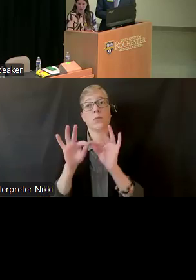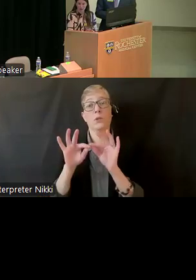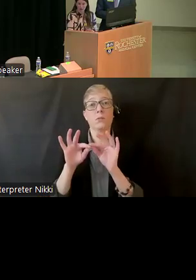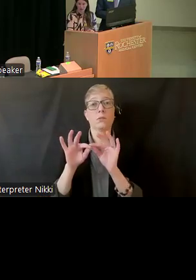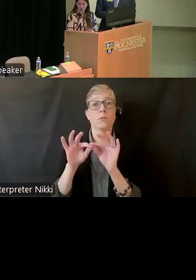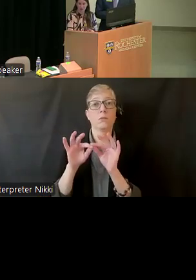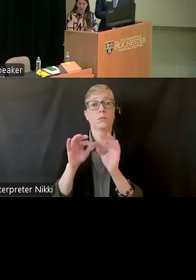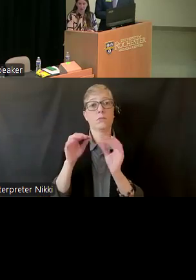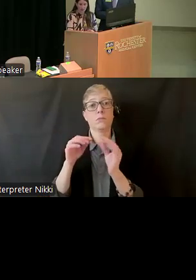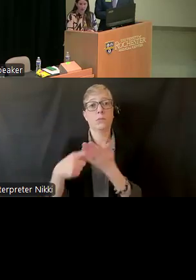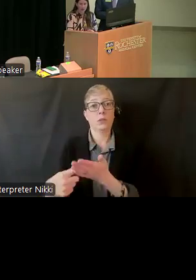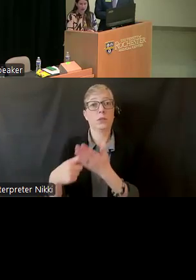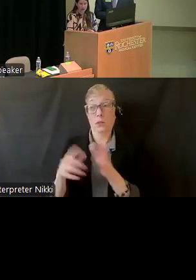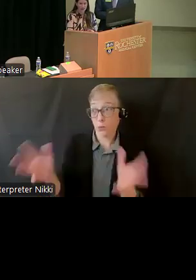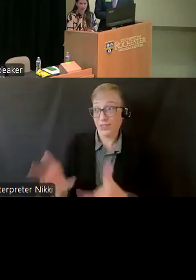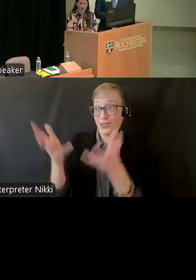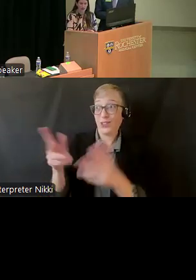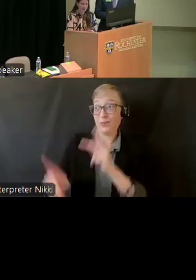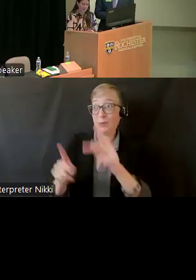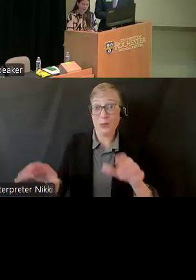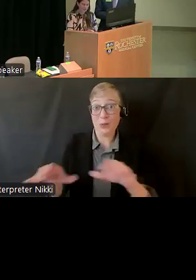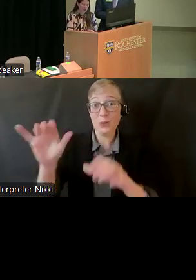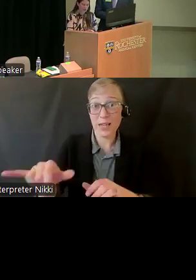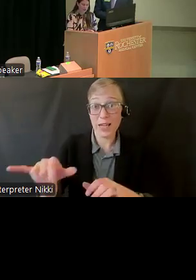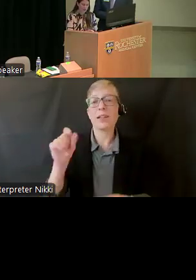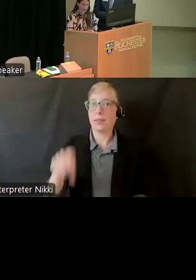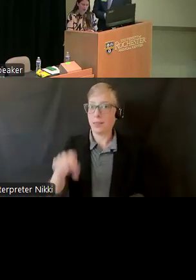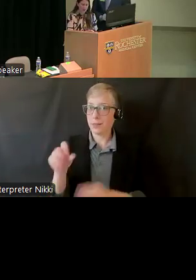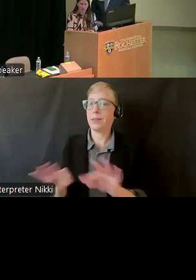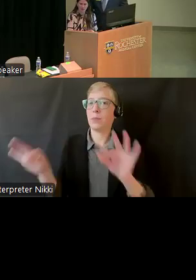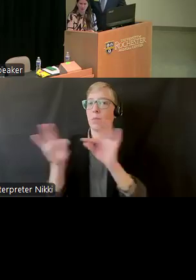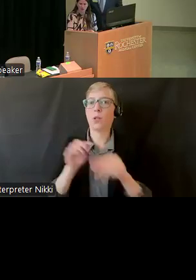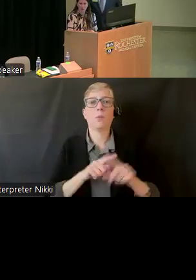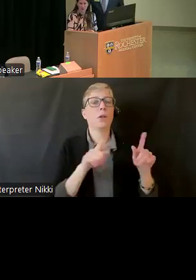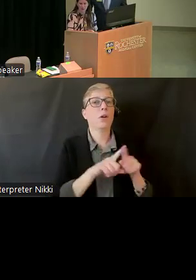folks to do it and and thankfully we did see um a fair amount we I think we had about six groups